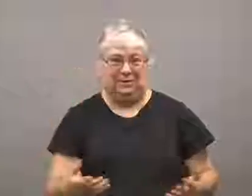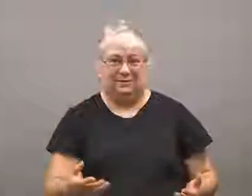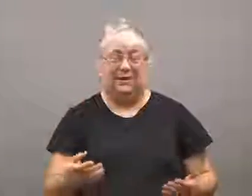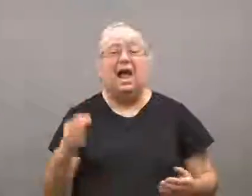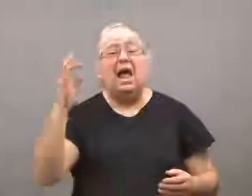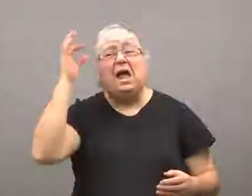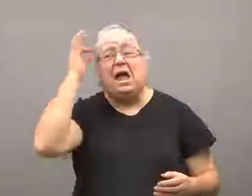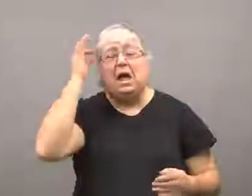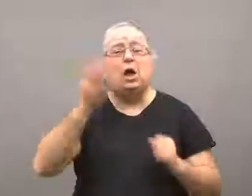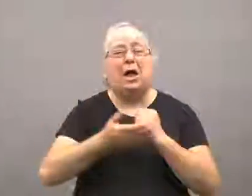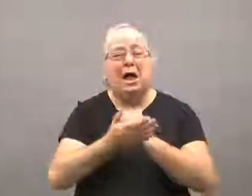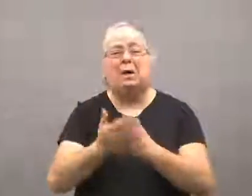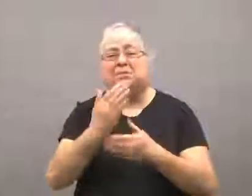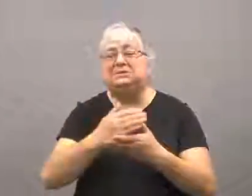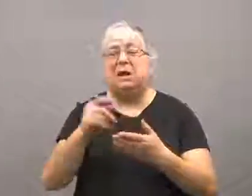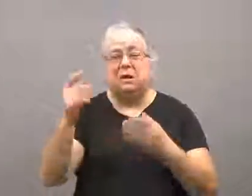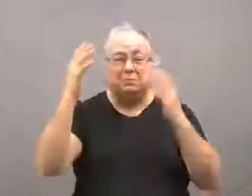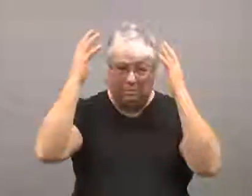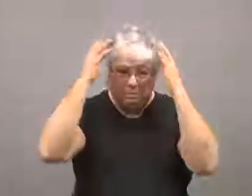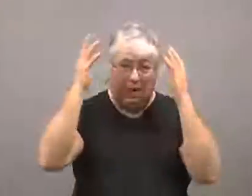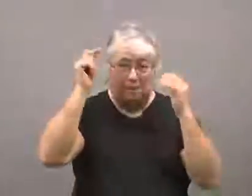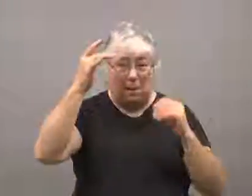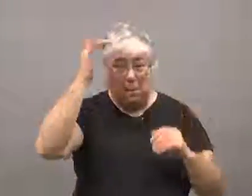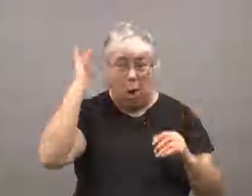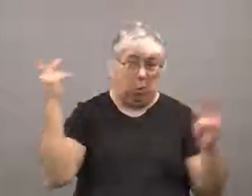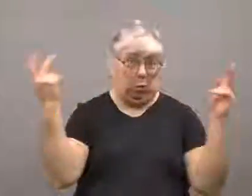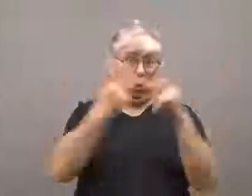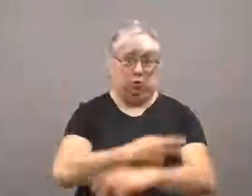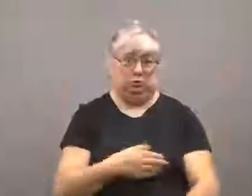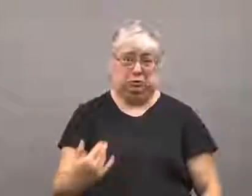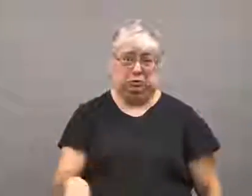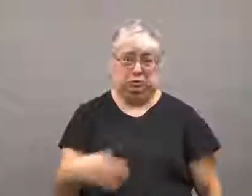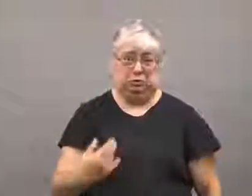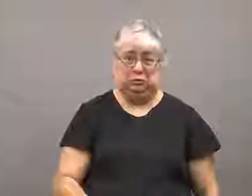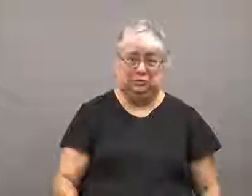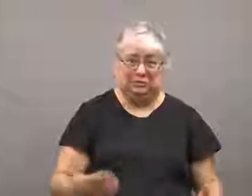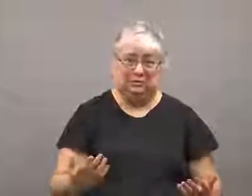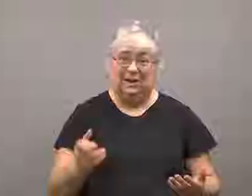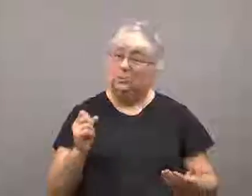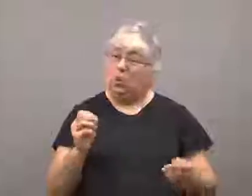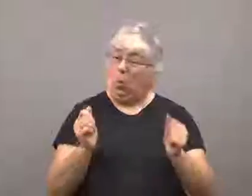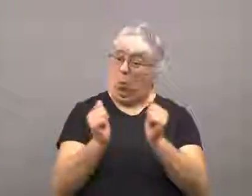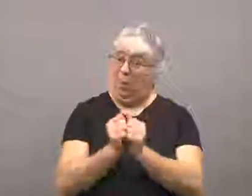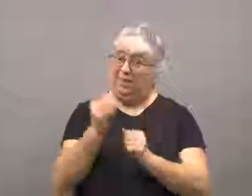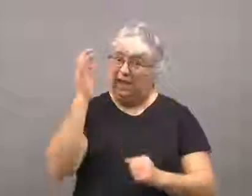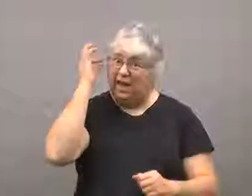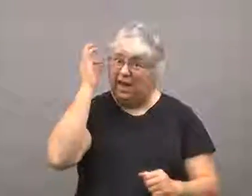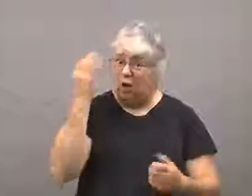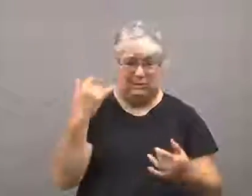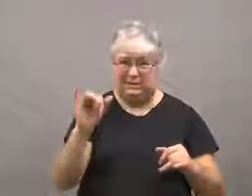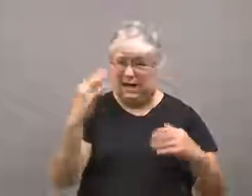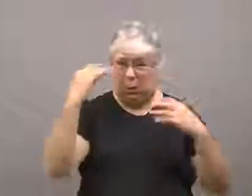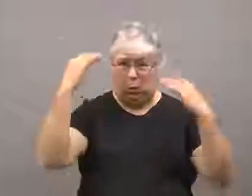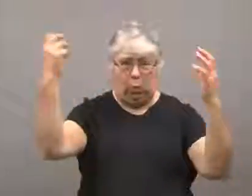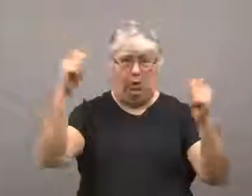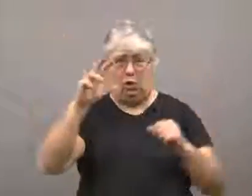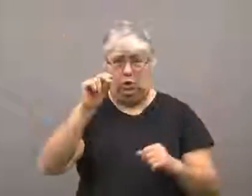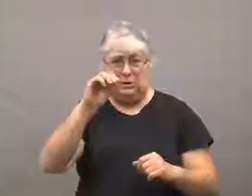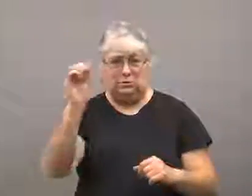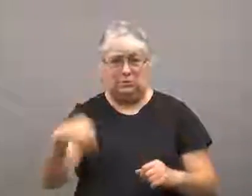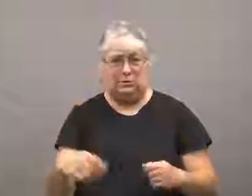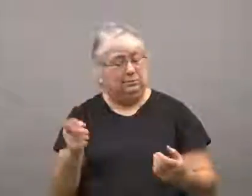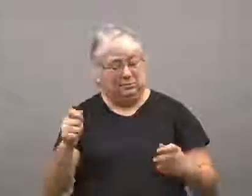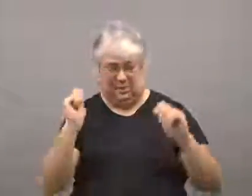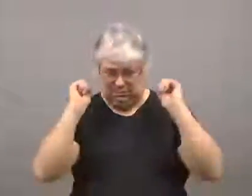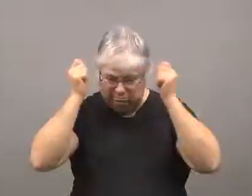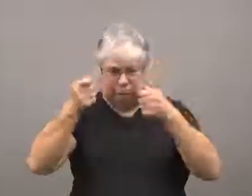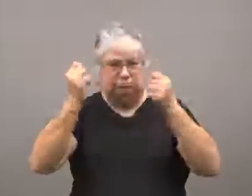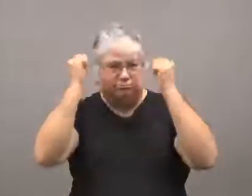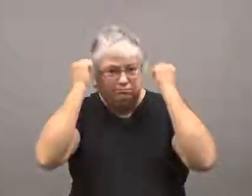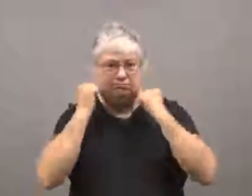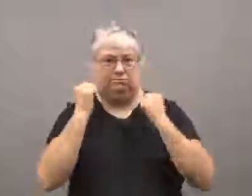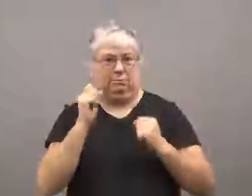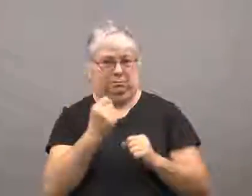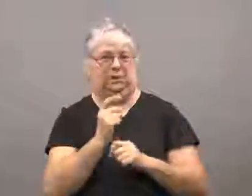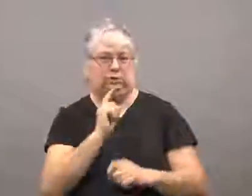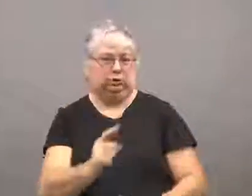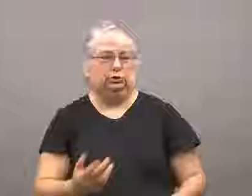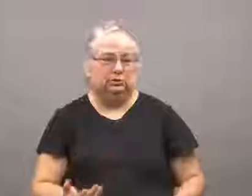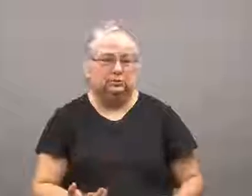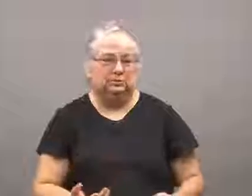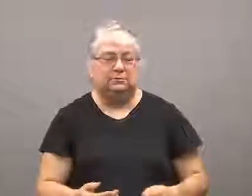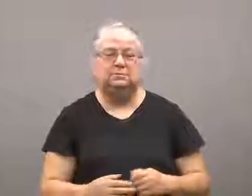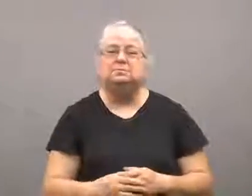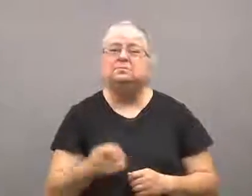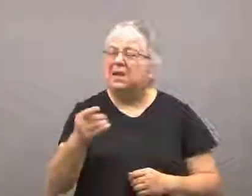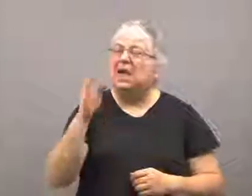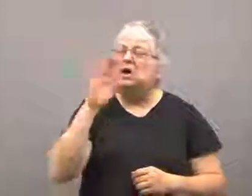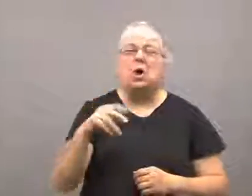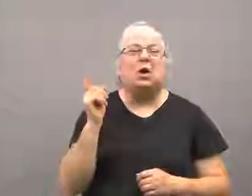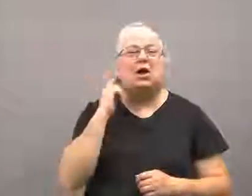Hair helps a little, but bald people have a bigger problem!